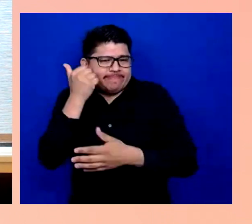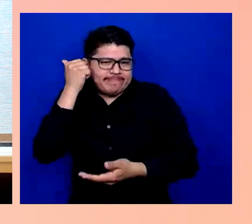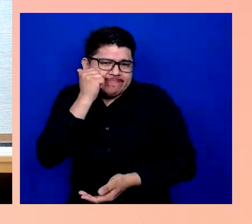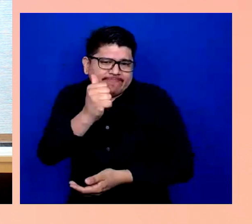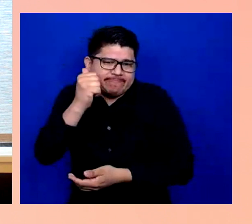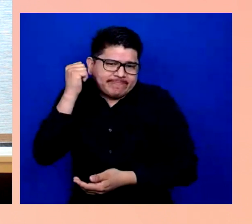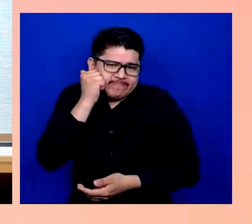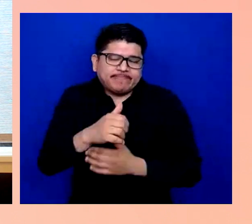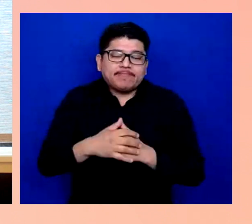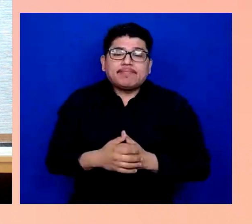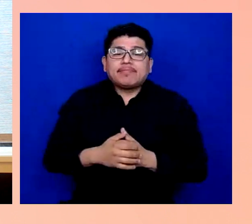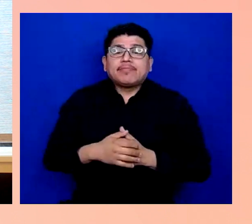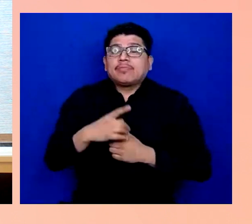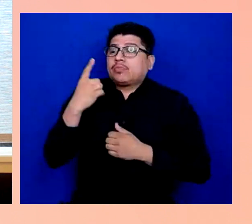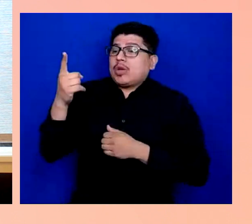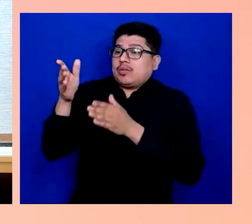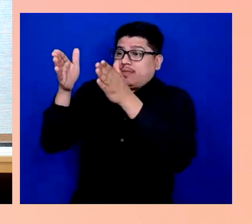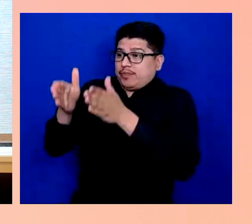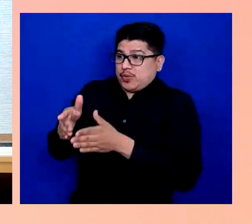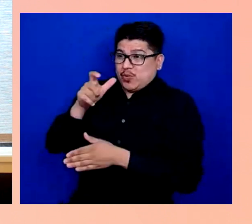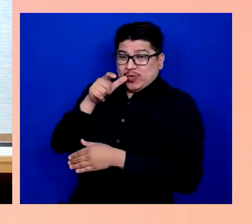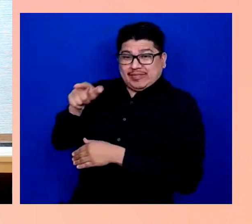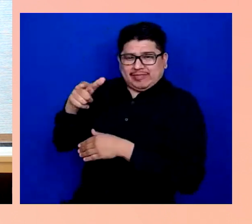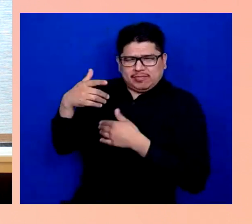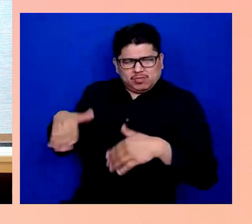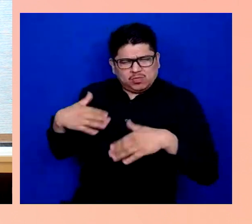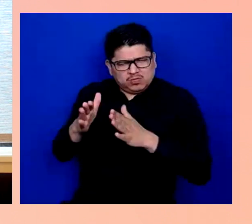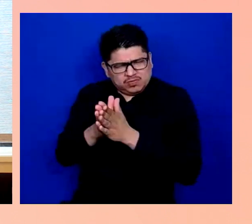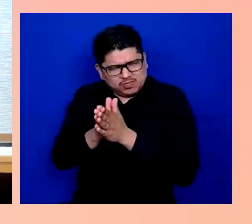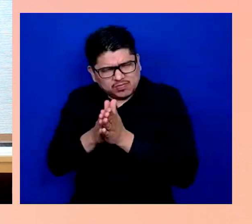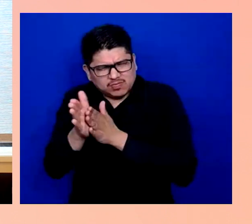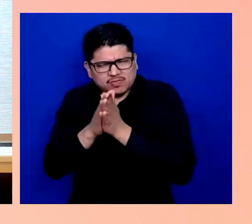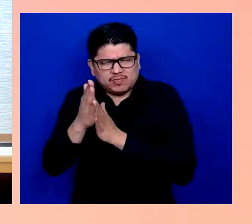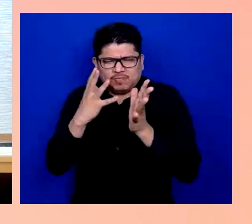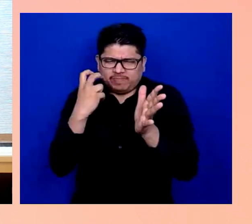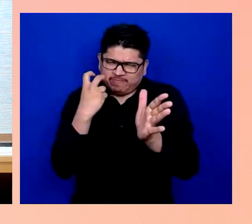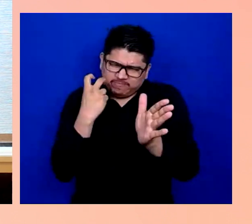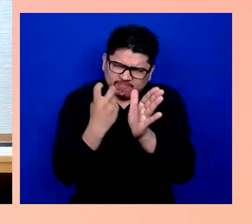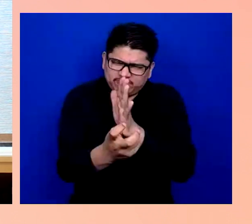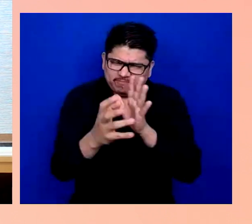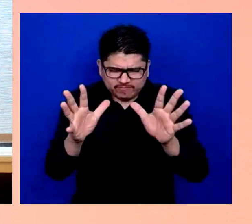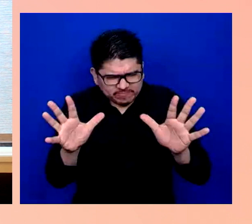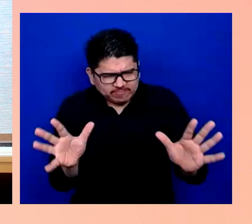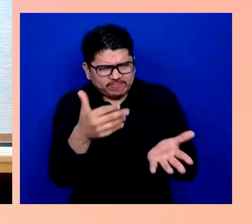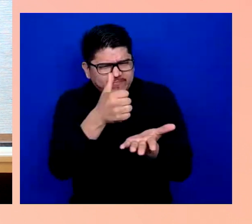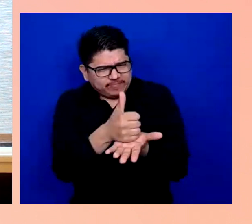passionate and really wants to drive and lead and help evangelize this work within their company or